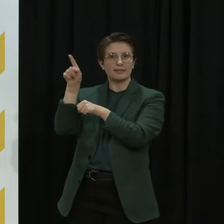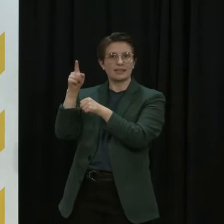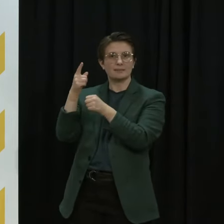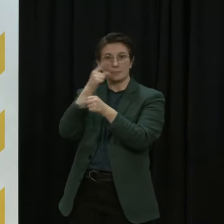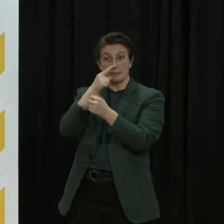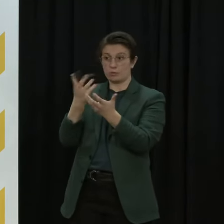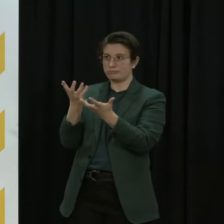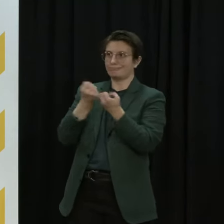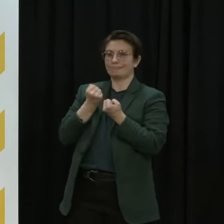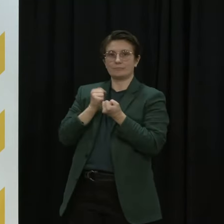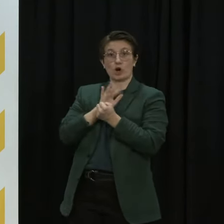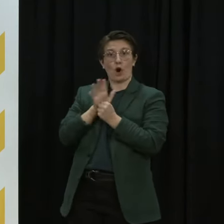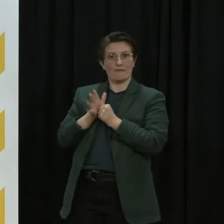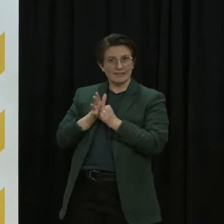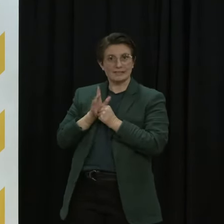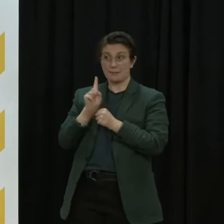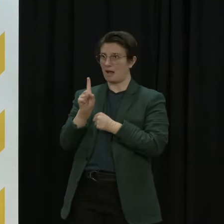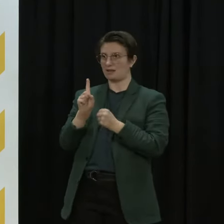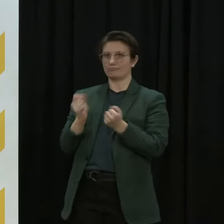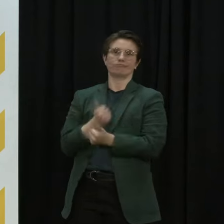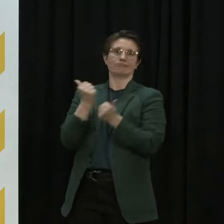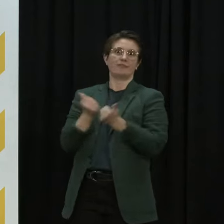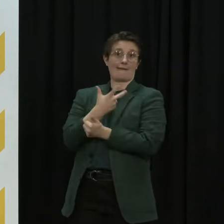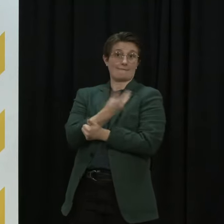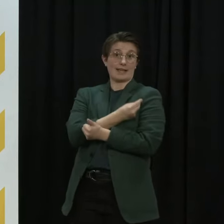population is vaccinated, more